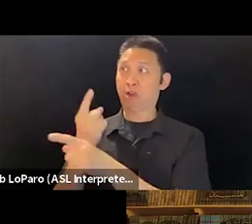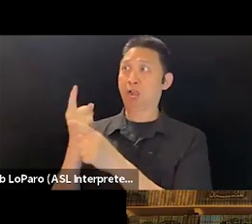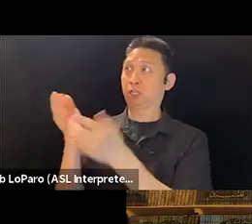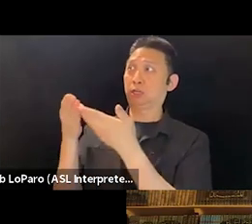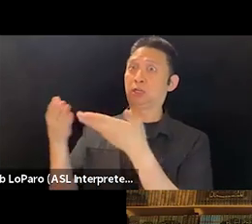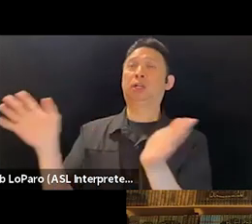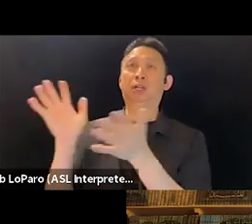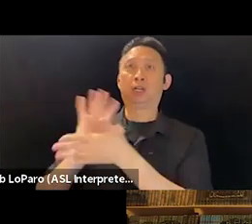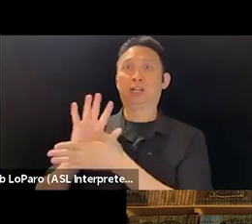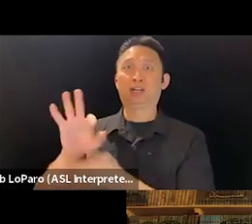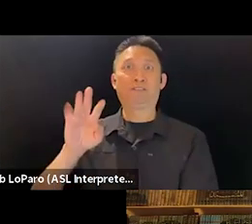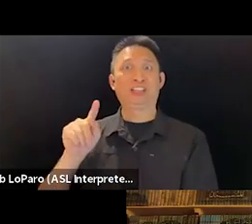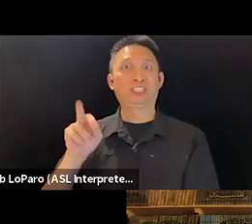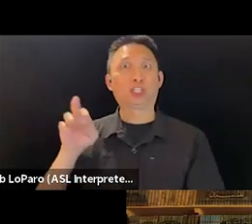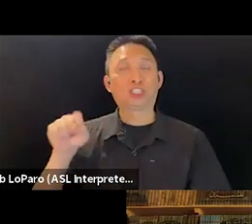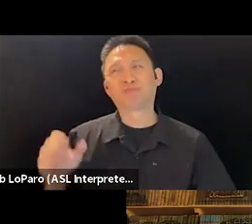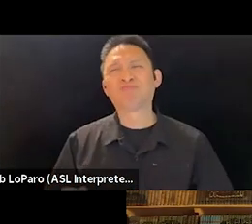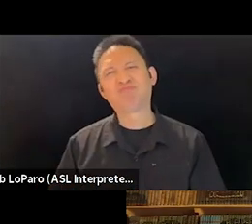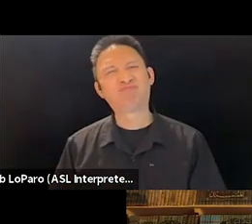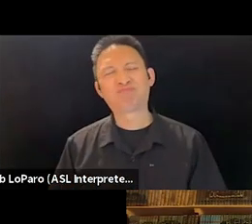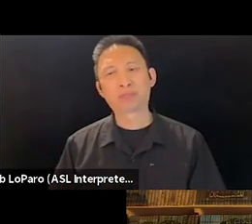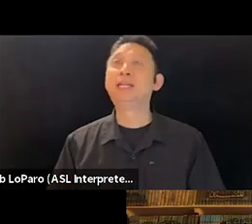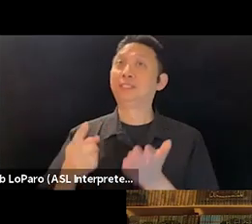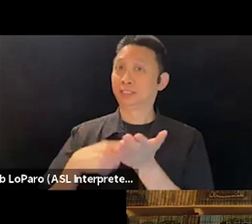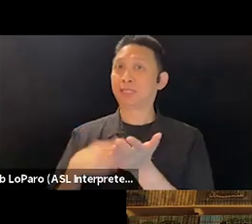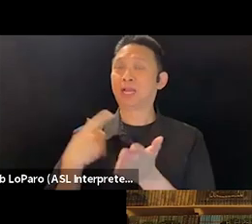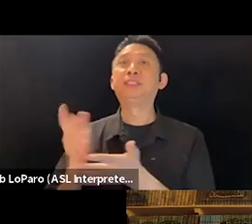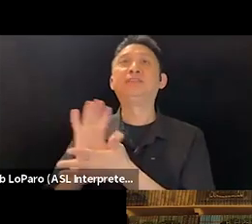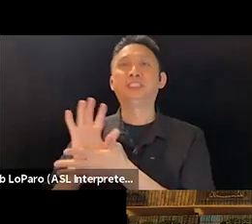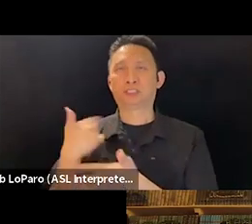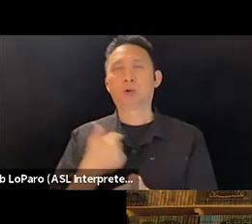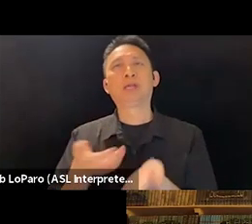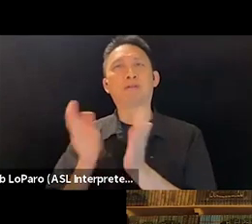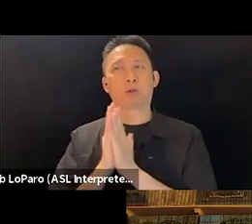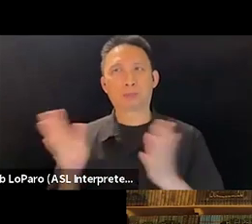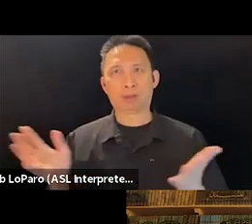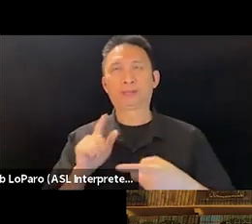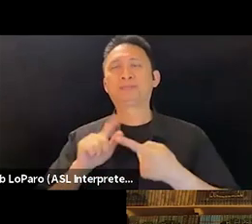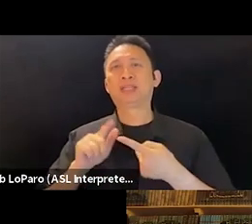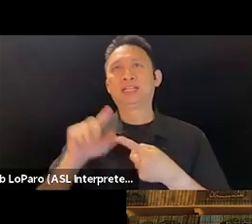Even for the feature by the way, we request two version. We request the TV version and the feature version